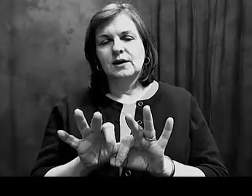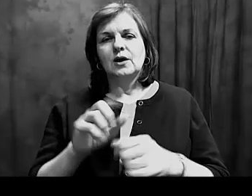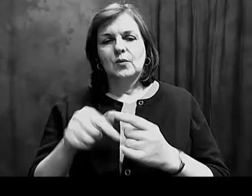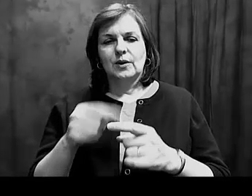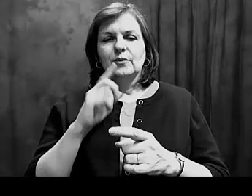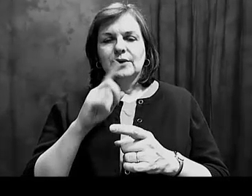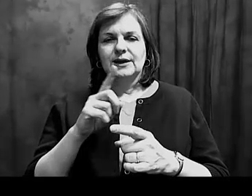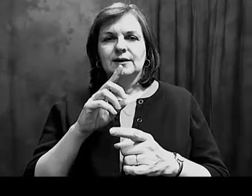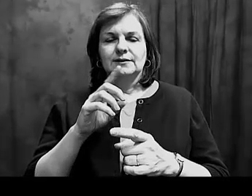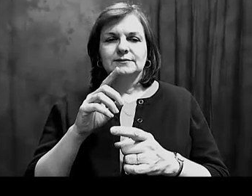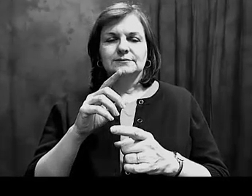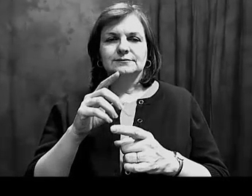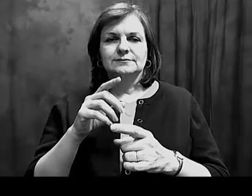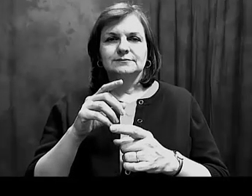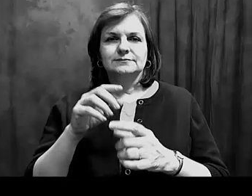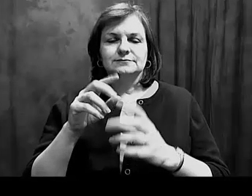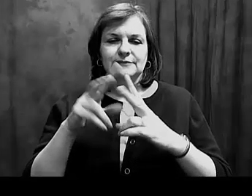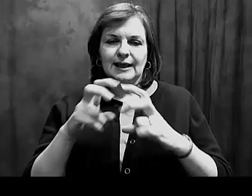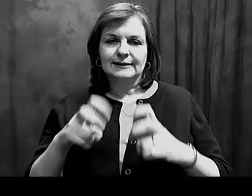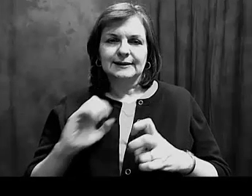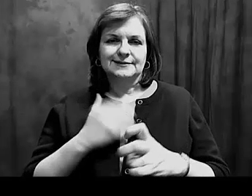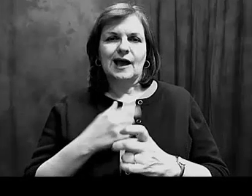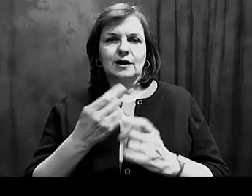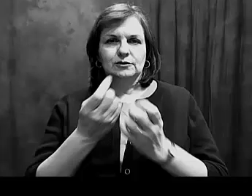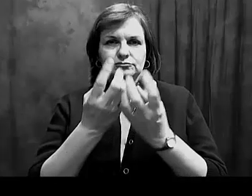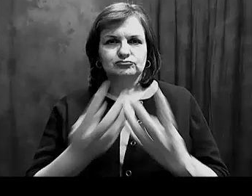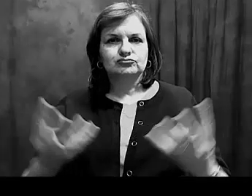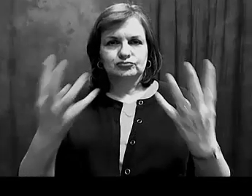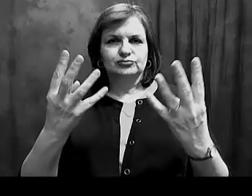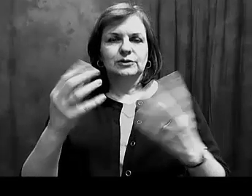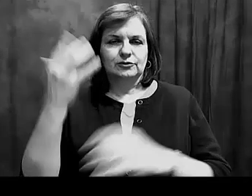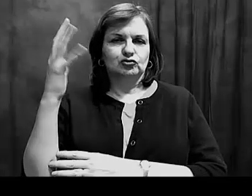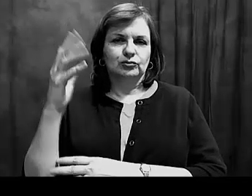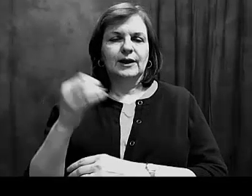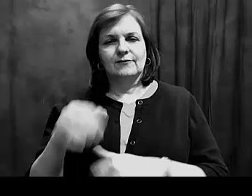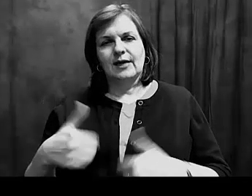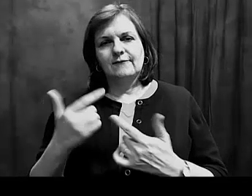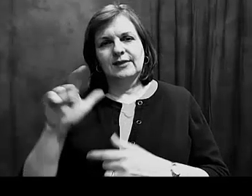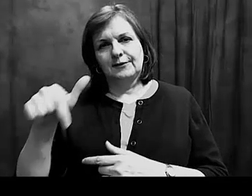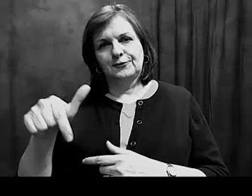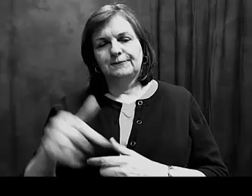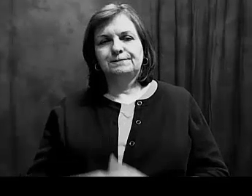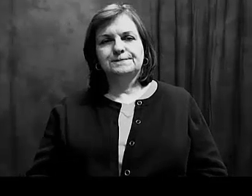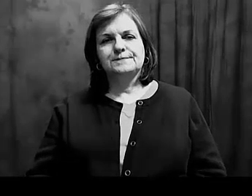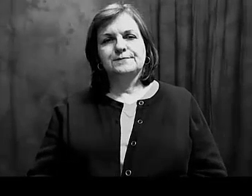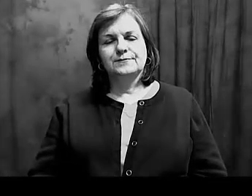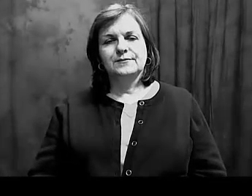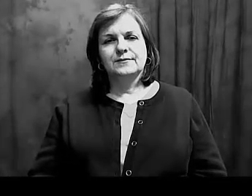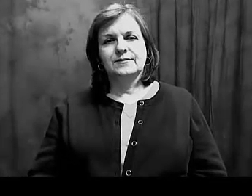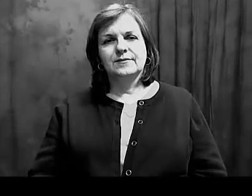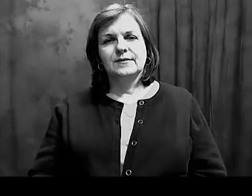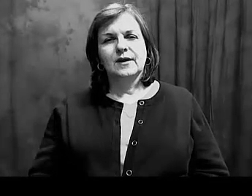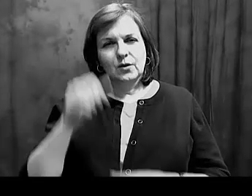when we divide our tree even further and we've talked about this before this folding in that occurs